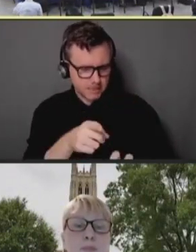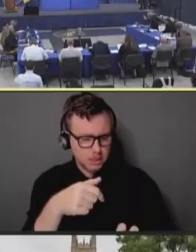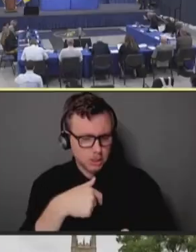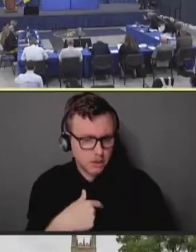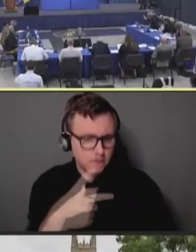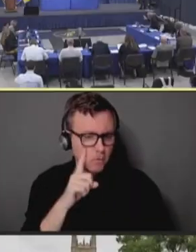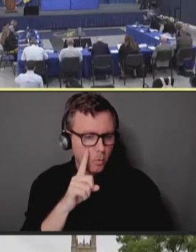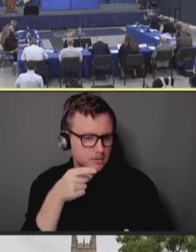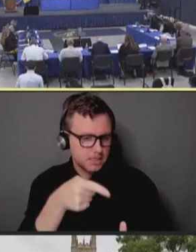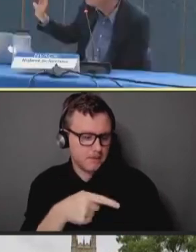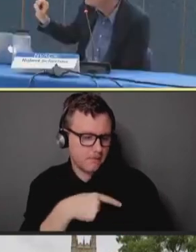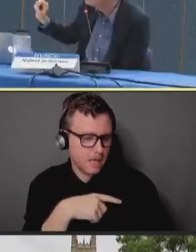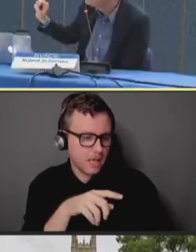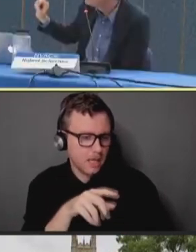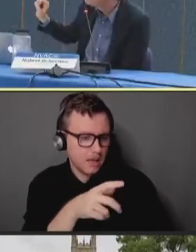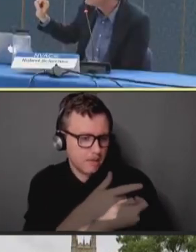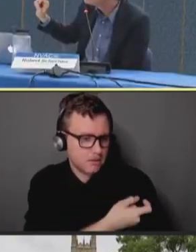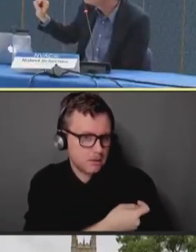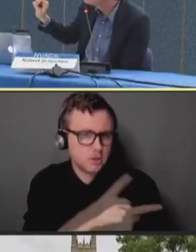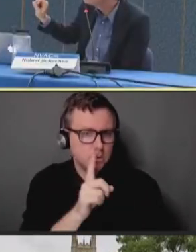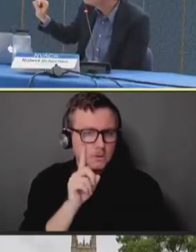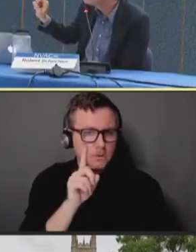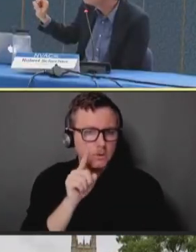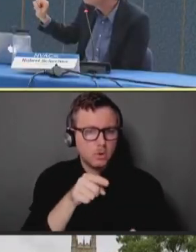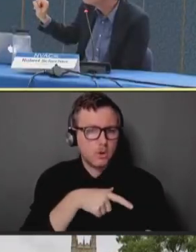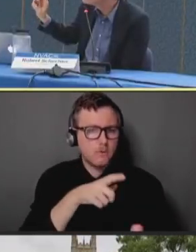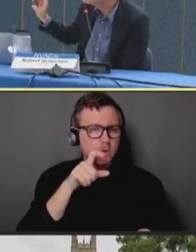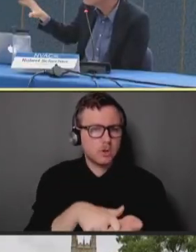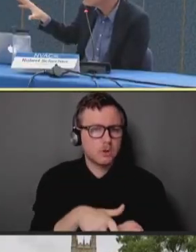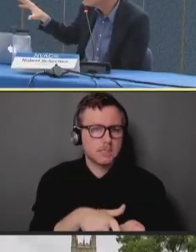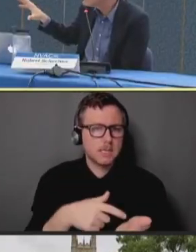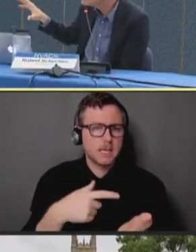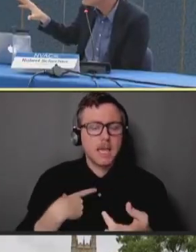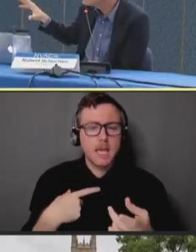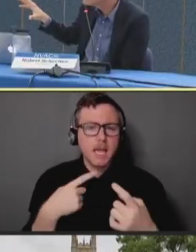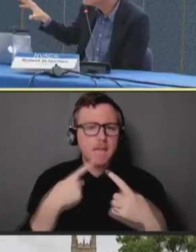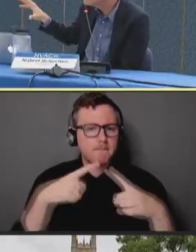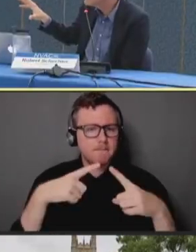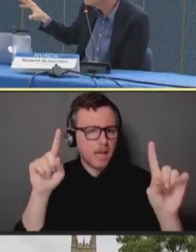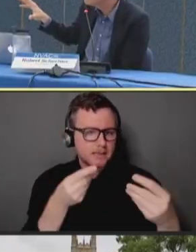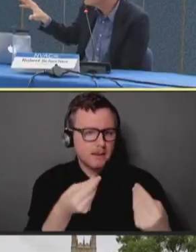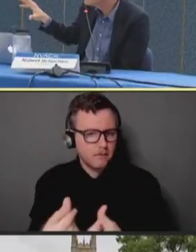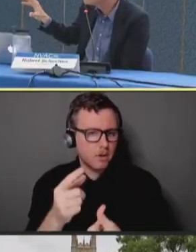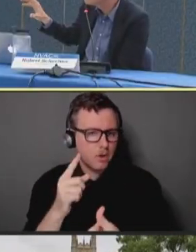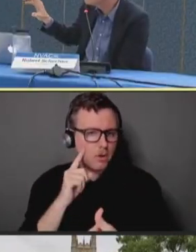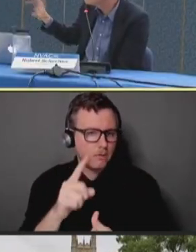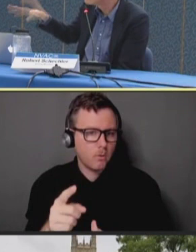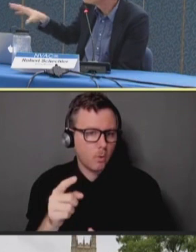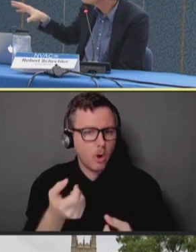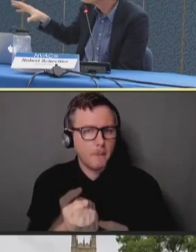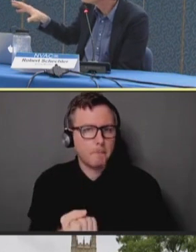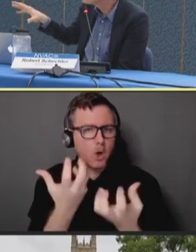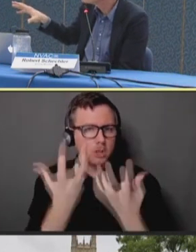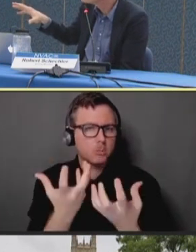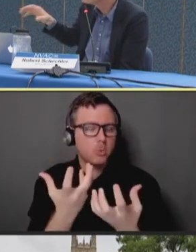at any effective of receiving multiple vaccines along with individual vaccines if there's